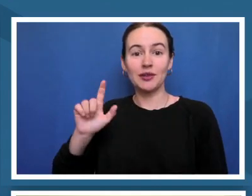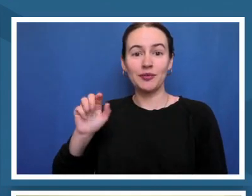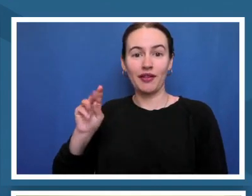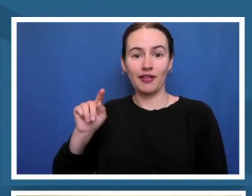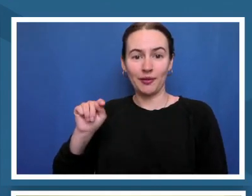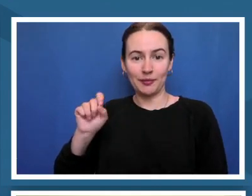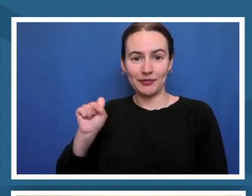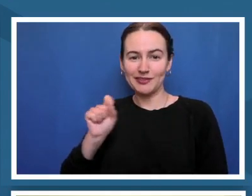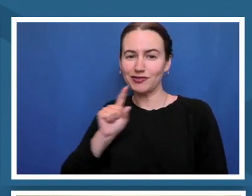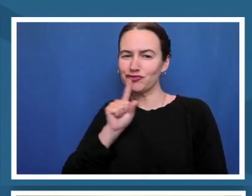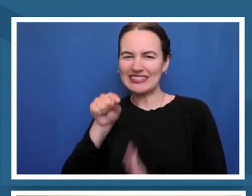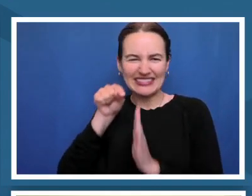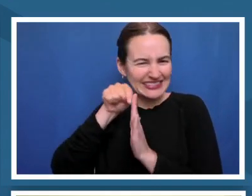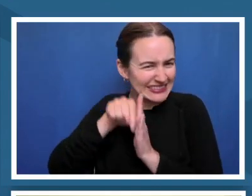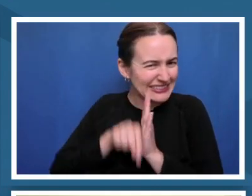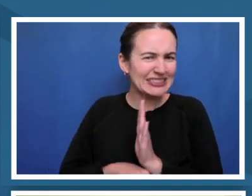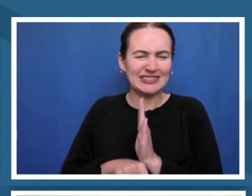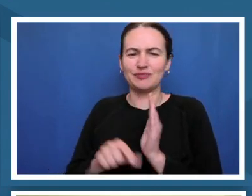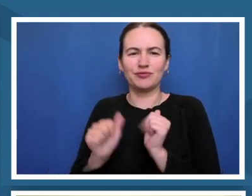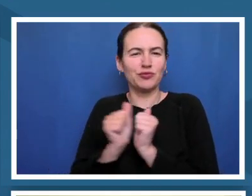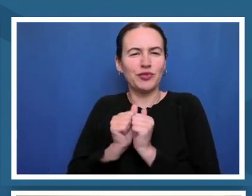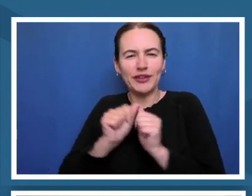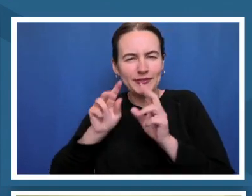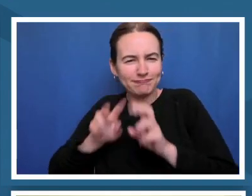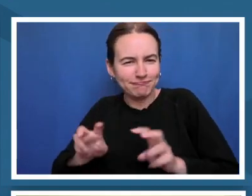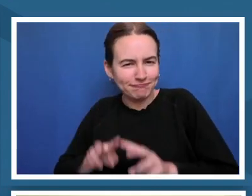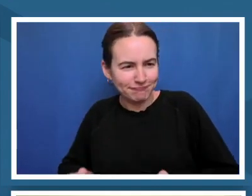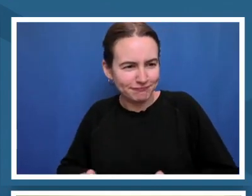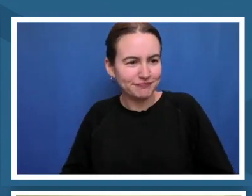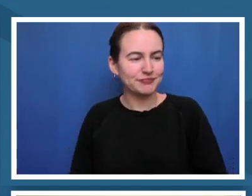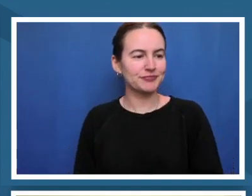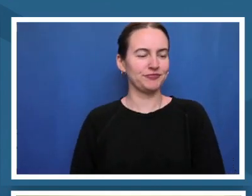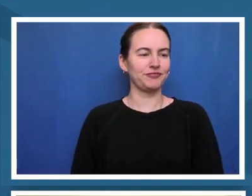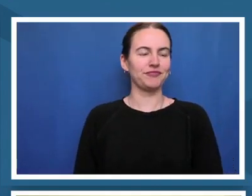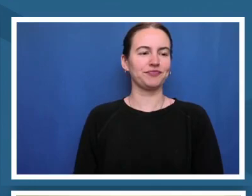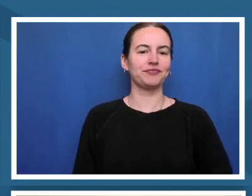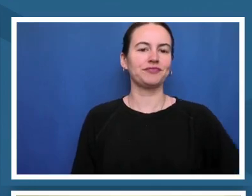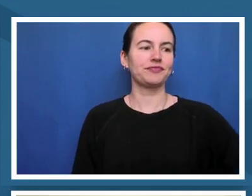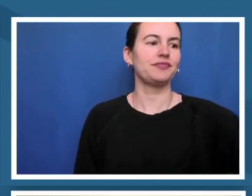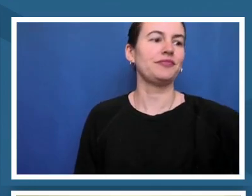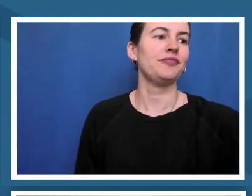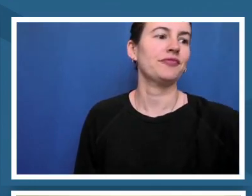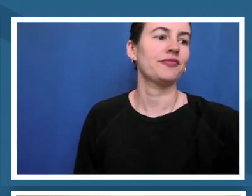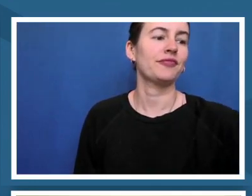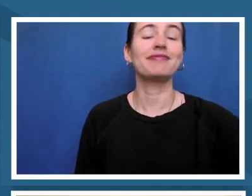those so and at the end invariably someone